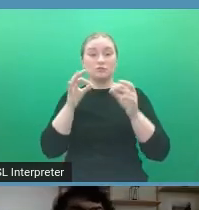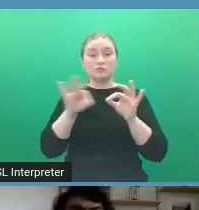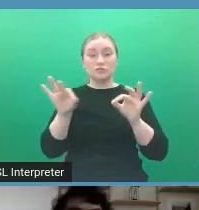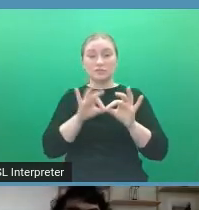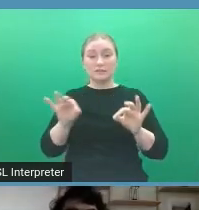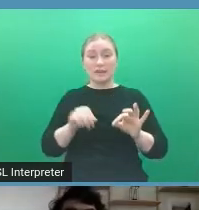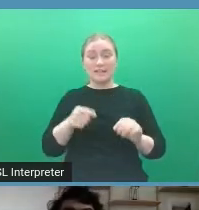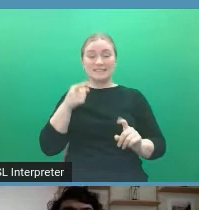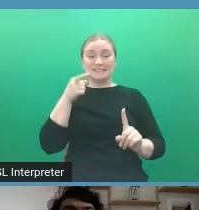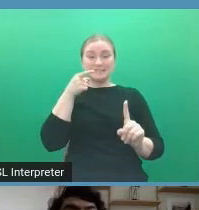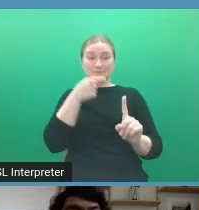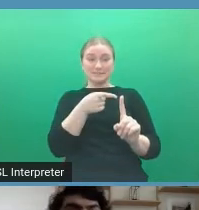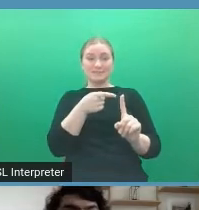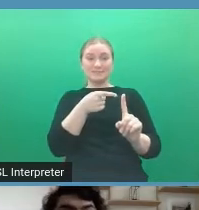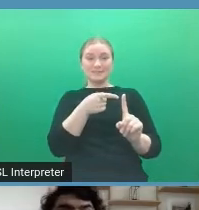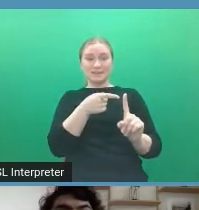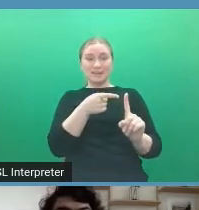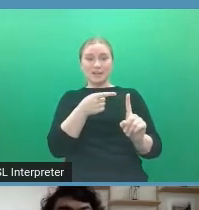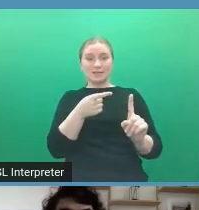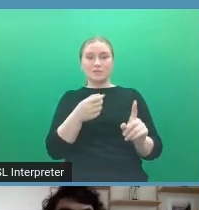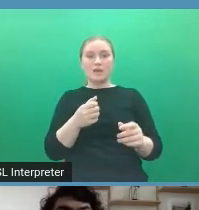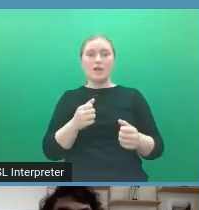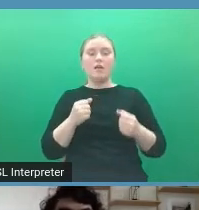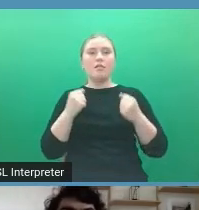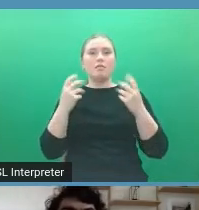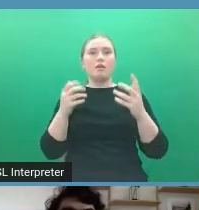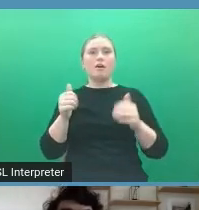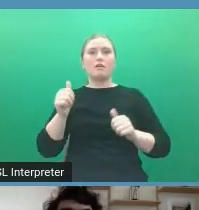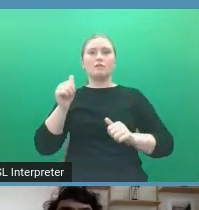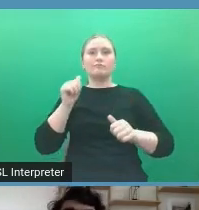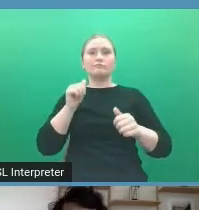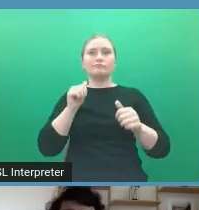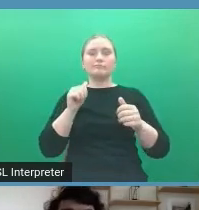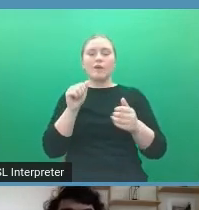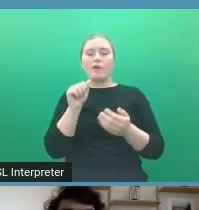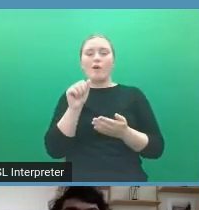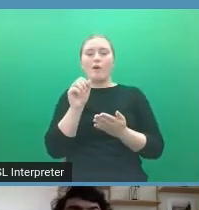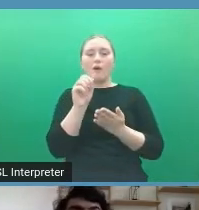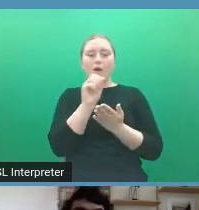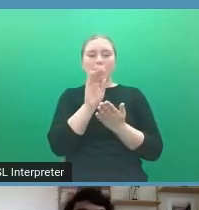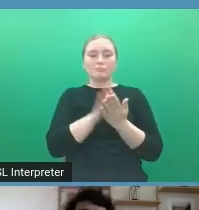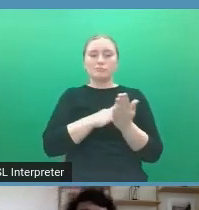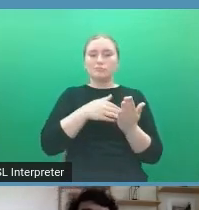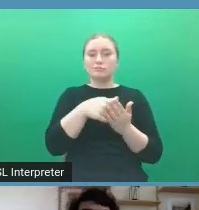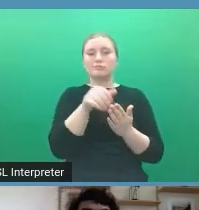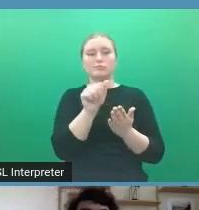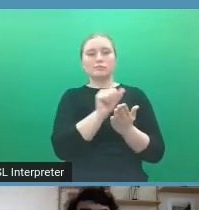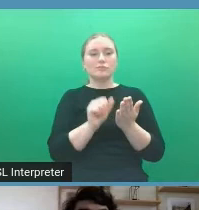to me is incredibly artistic. It's an incredibly beautiful description to try to bring more